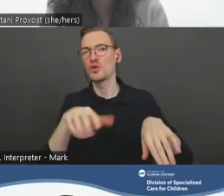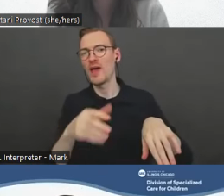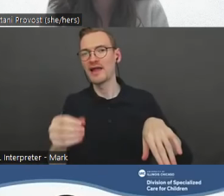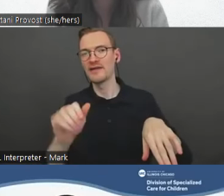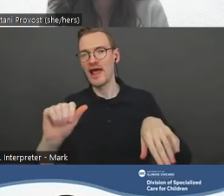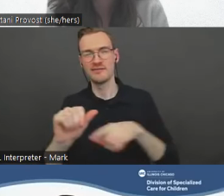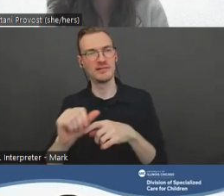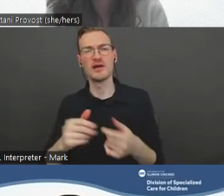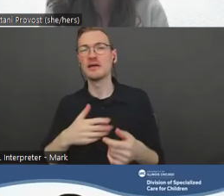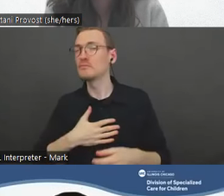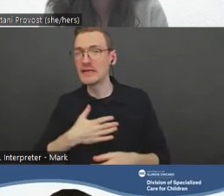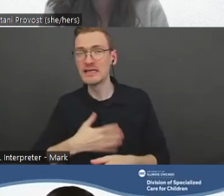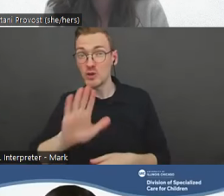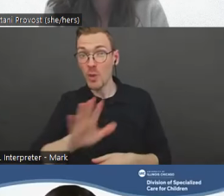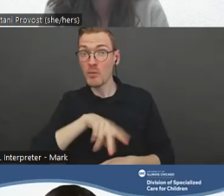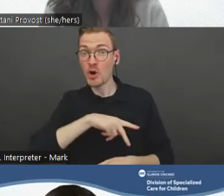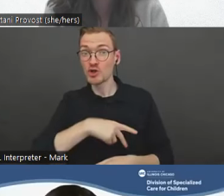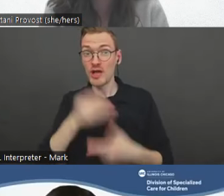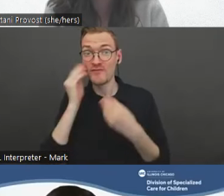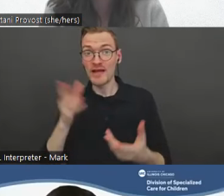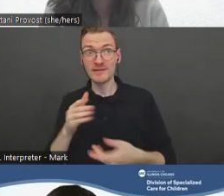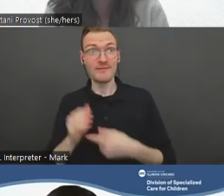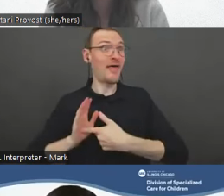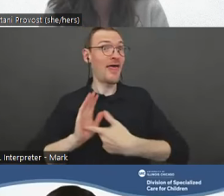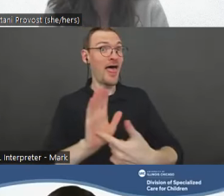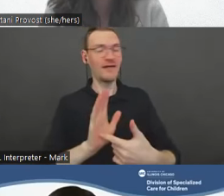and others are listening in. We really want to make sure that your information stays private